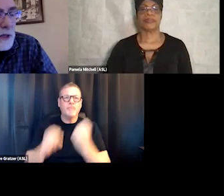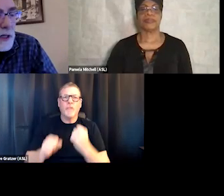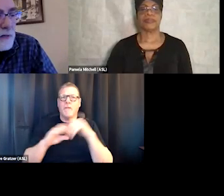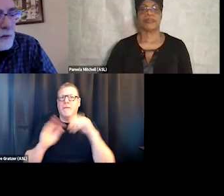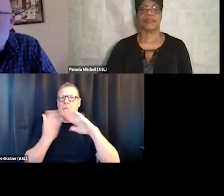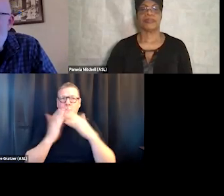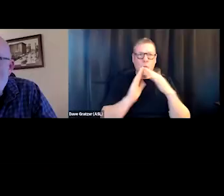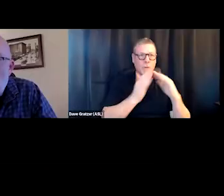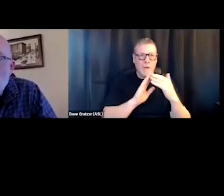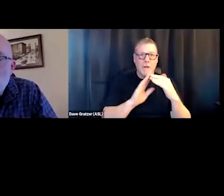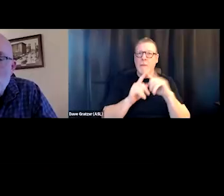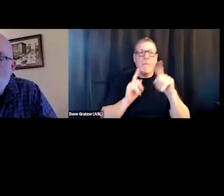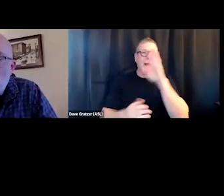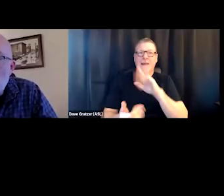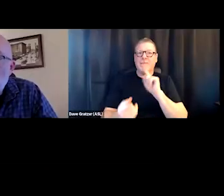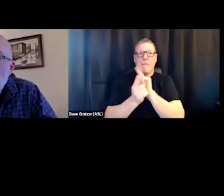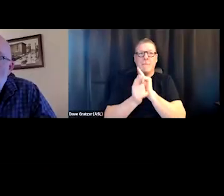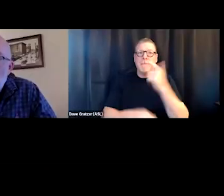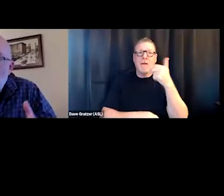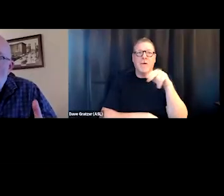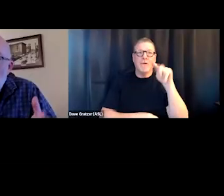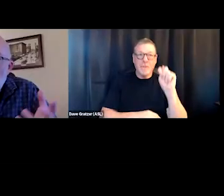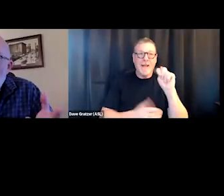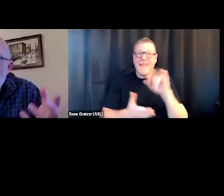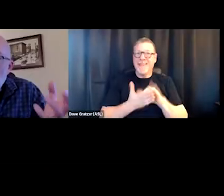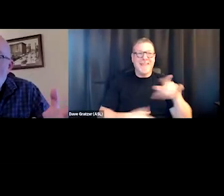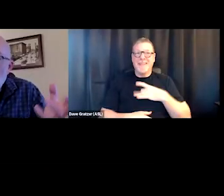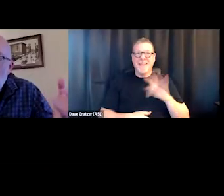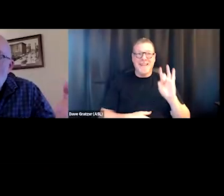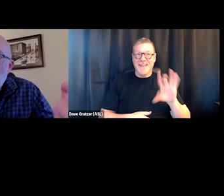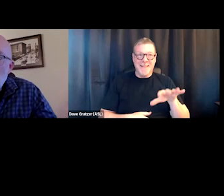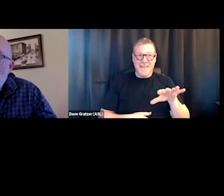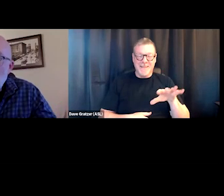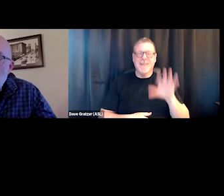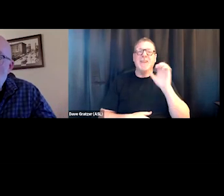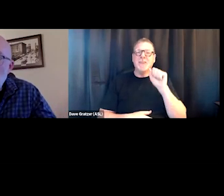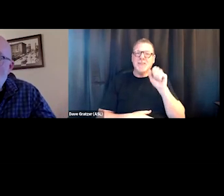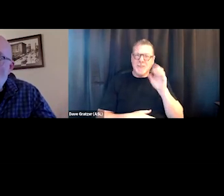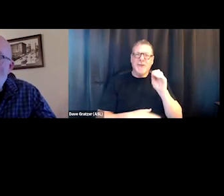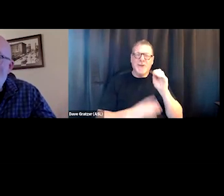but they never met a grant they didn't like. And they sort of continued to just grow,